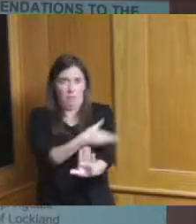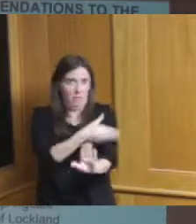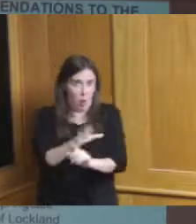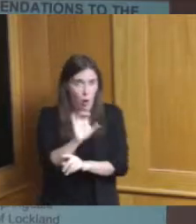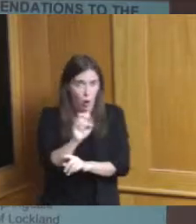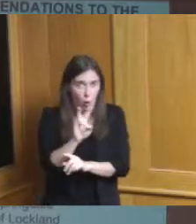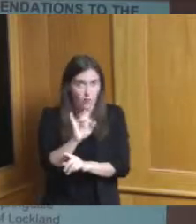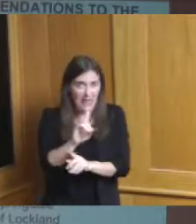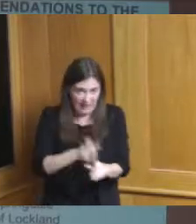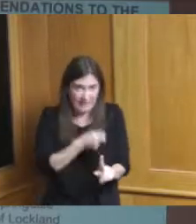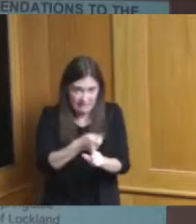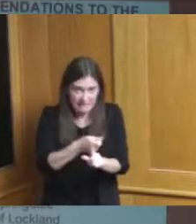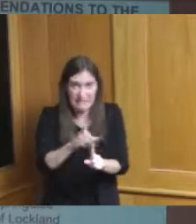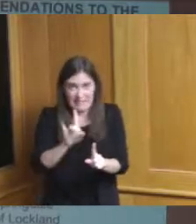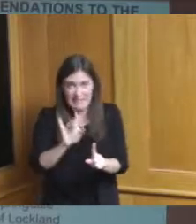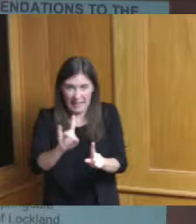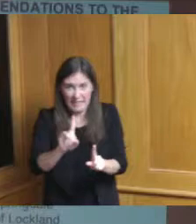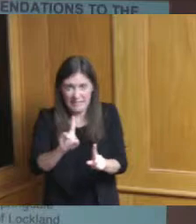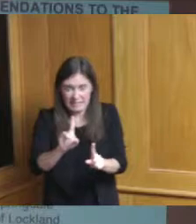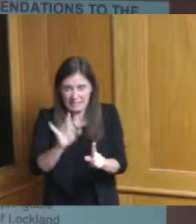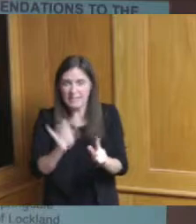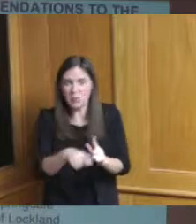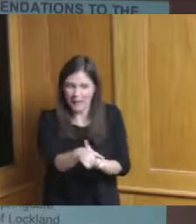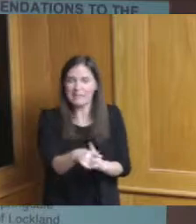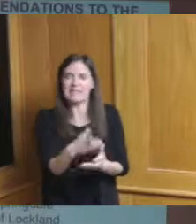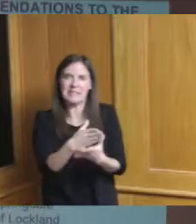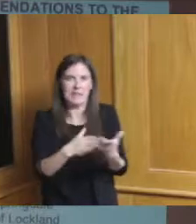impacted a lot of companies in the past year so some of these might have been a little bit short